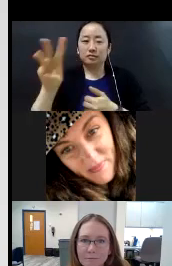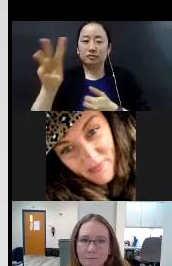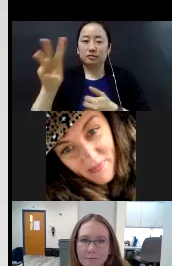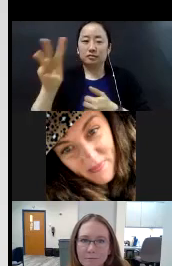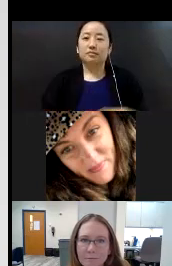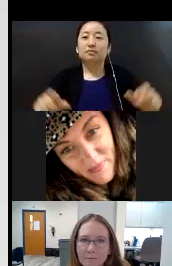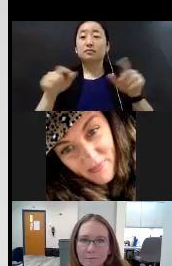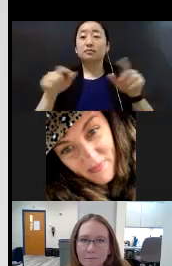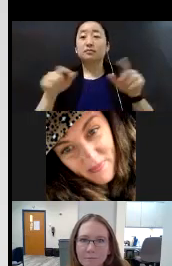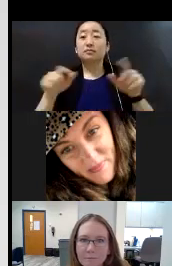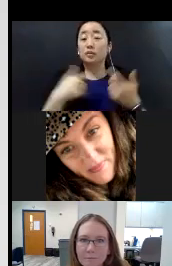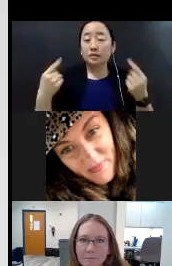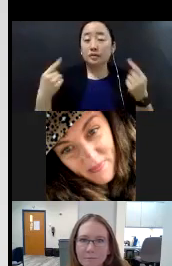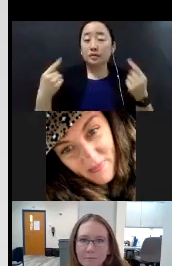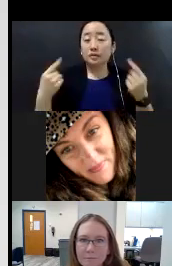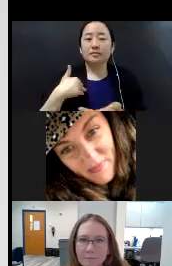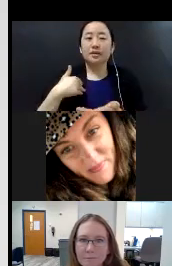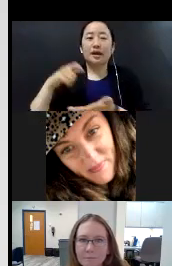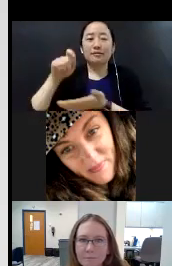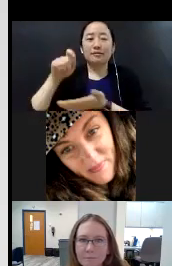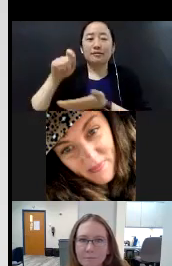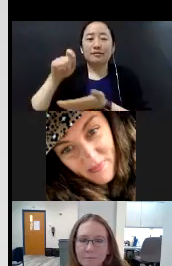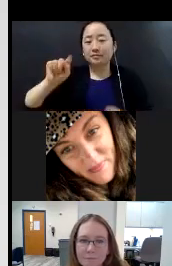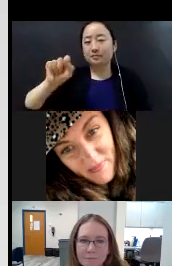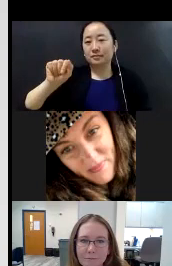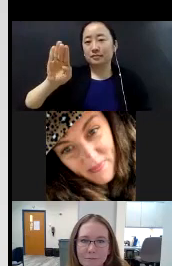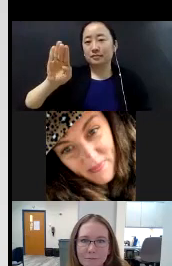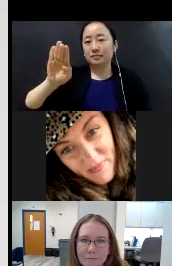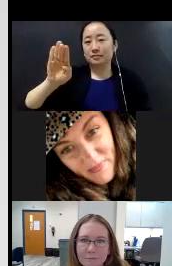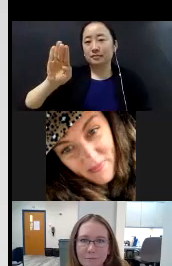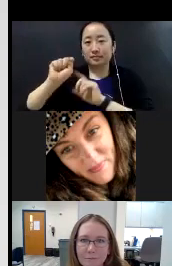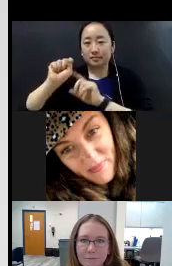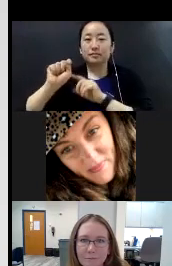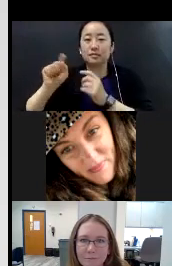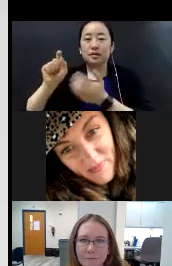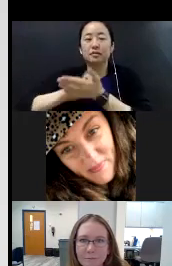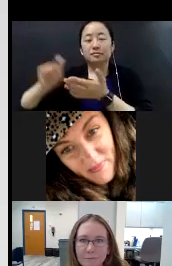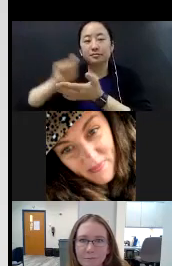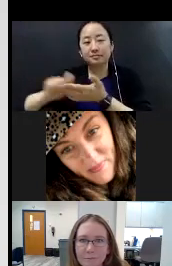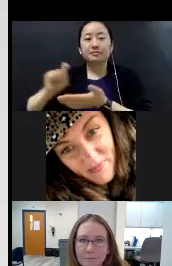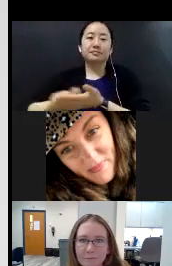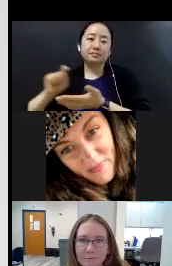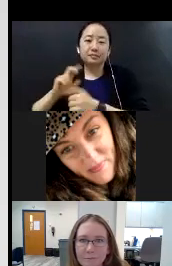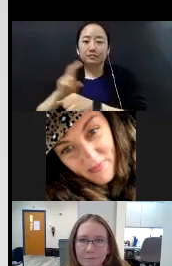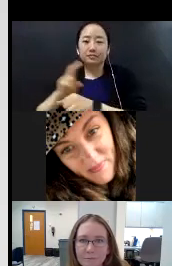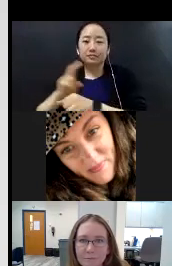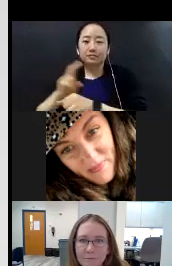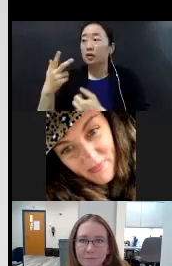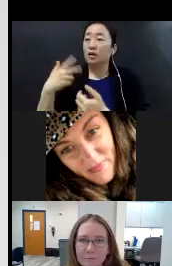WRITE IN DURING OUR REMOTE HOME VISITS WHEN WE ARE GATHERING THE PICTURES AND MEASUREMENTS AND WE MAKE NOTES IN IT.